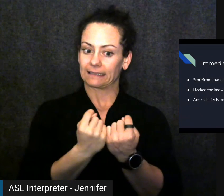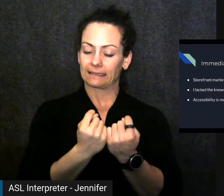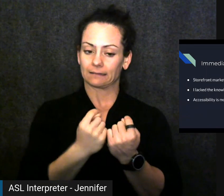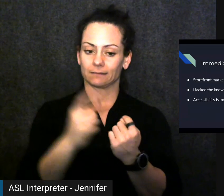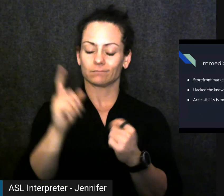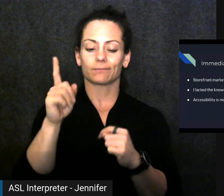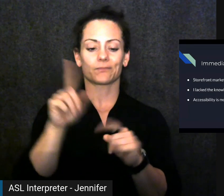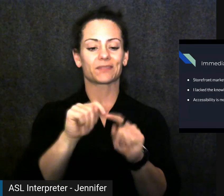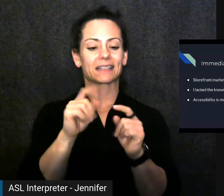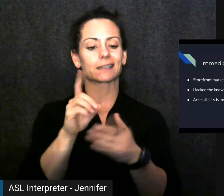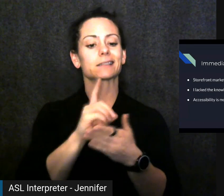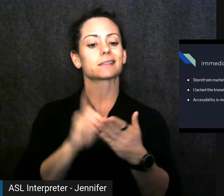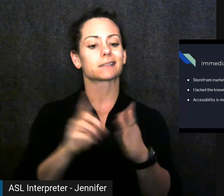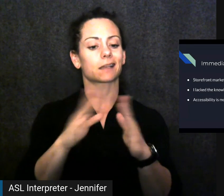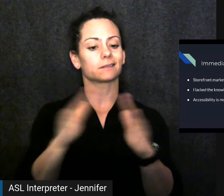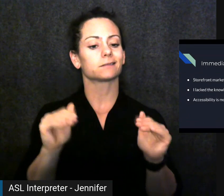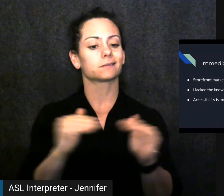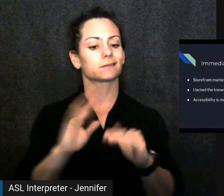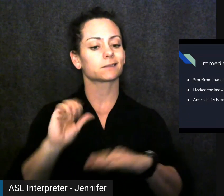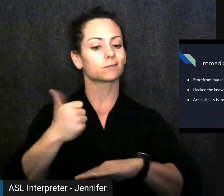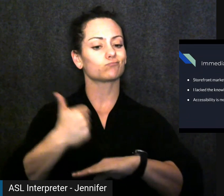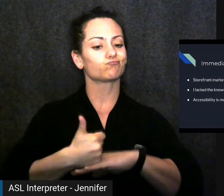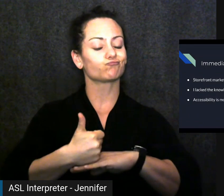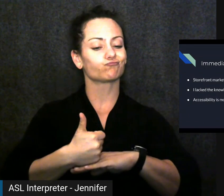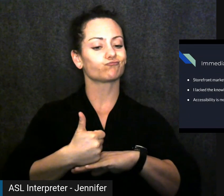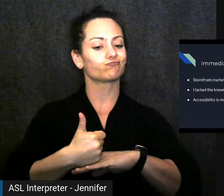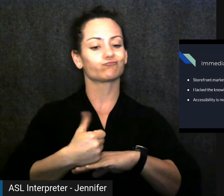we realized that we would have much more luck trying